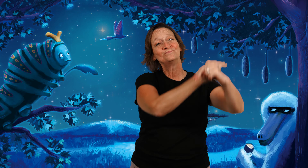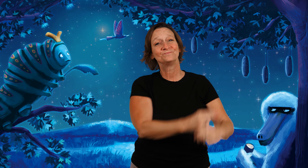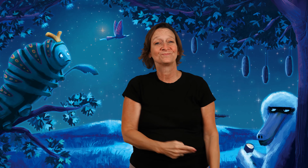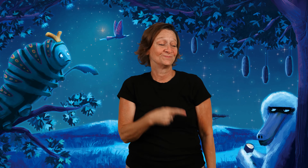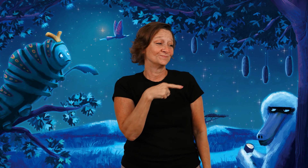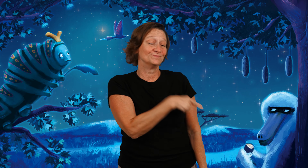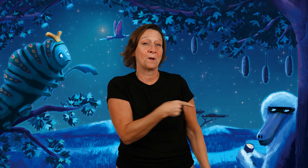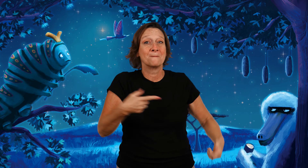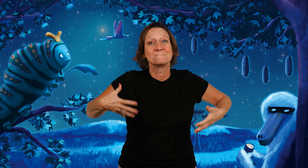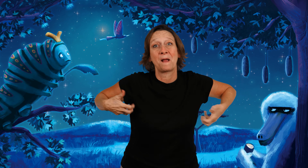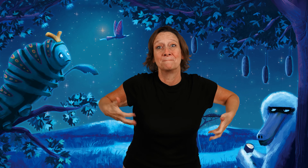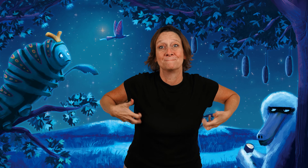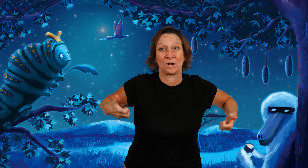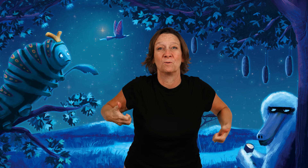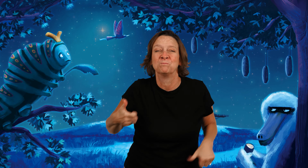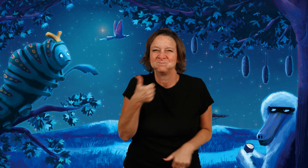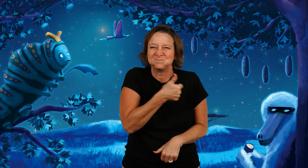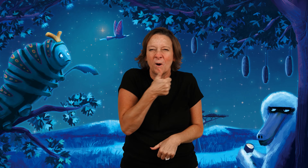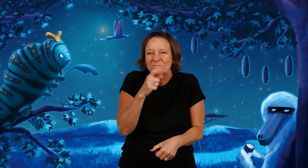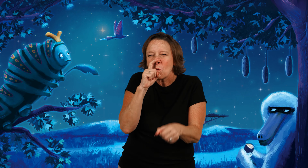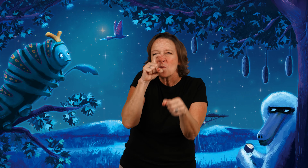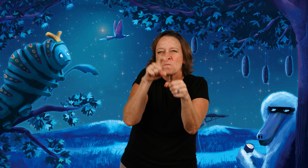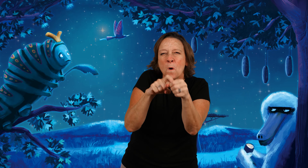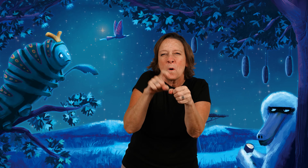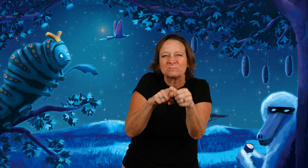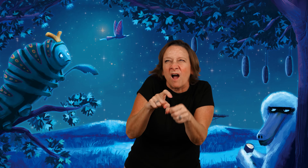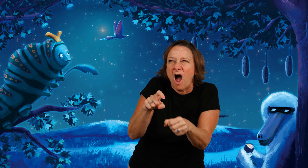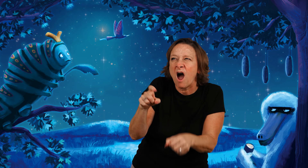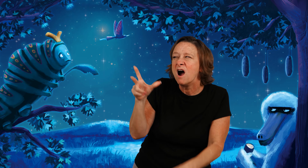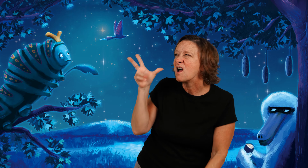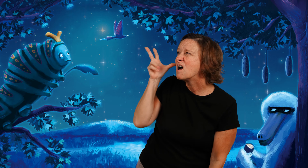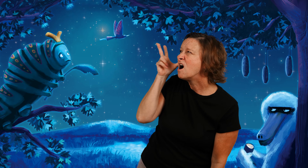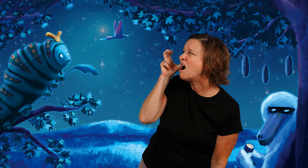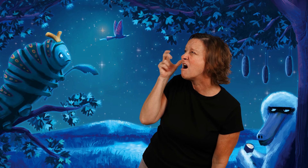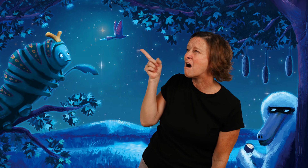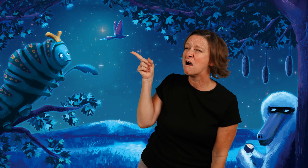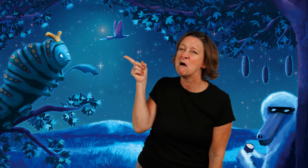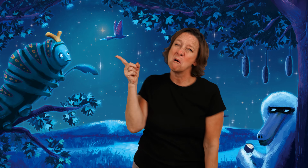Nosy Baboon heard and couldn’t help but sneer,